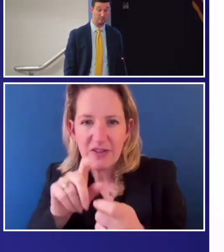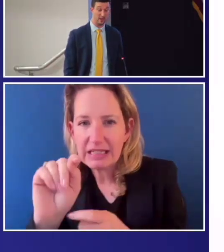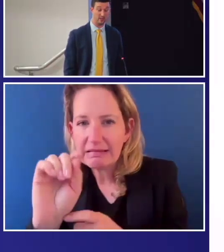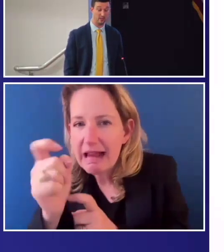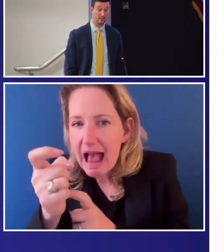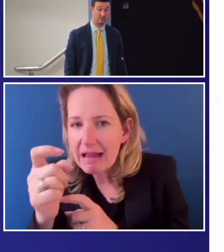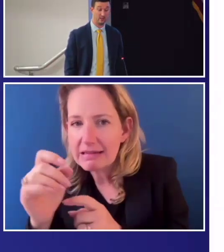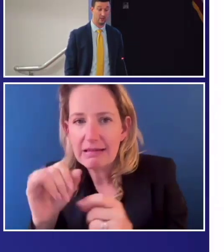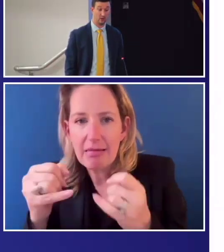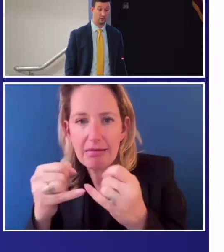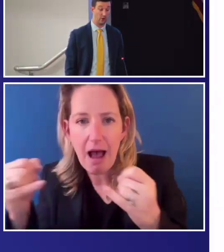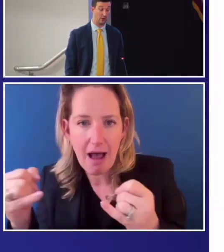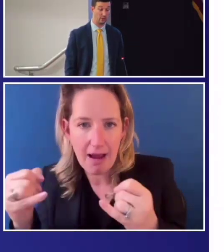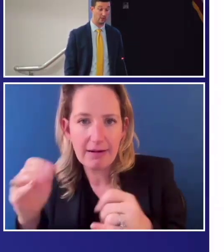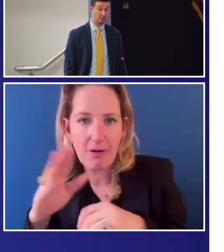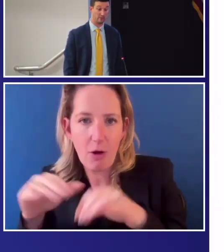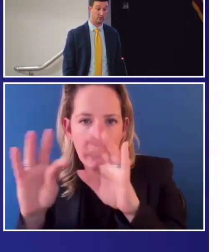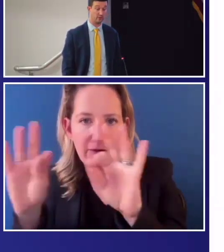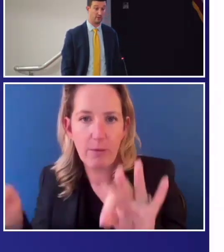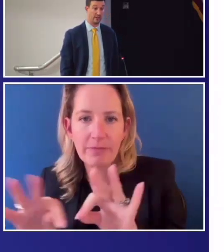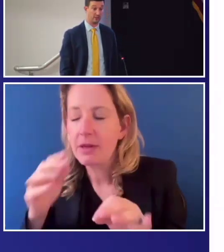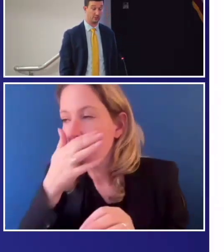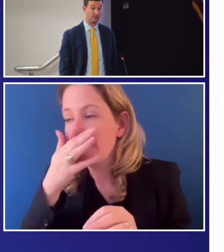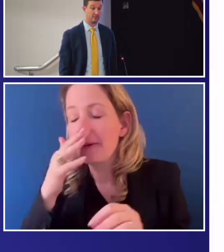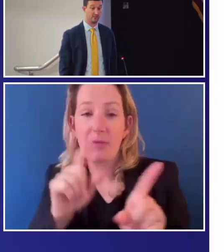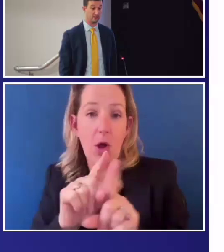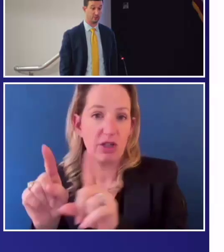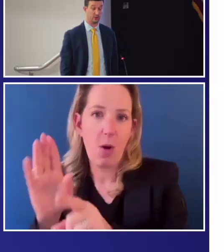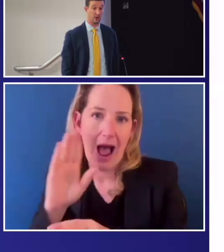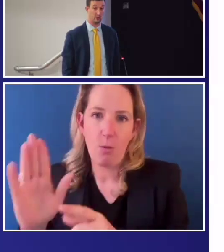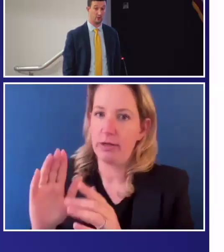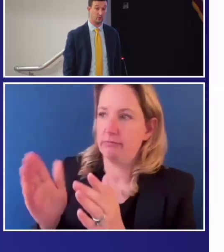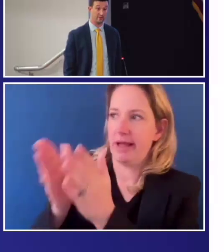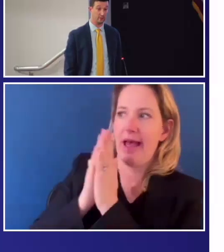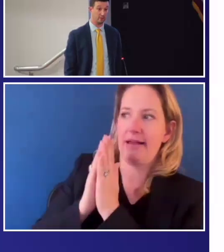It might -- also, I would defer to the experts at the Census Bureau or if anybody